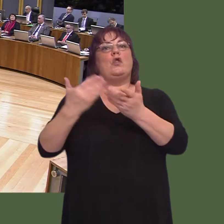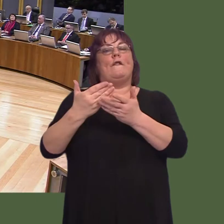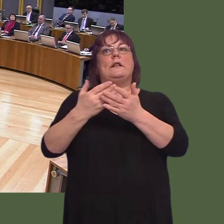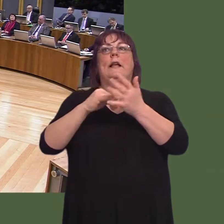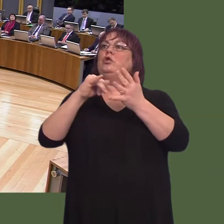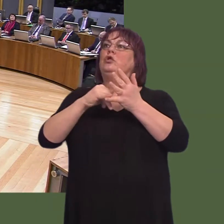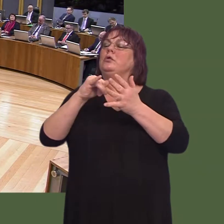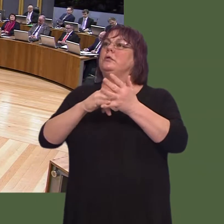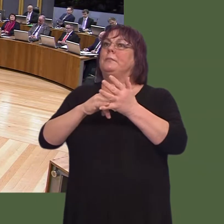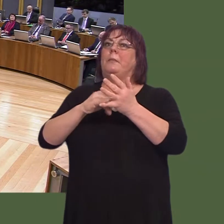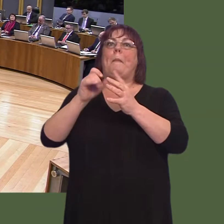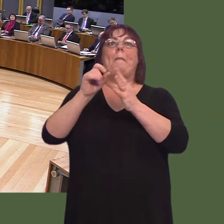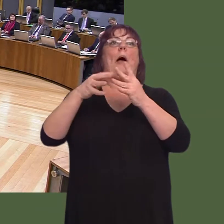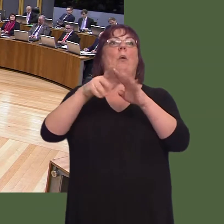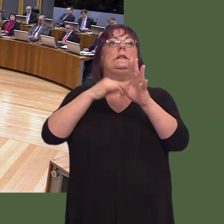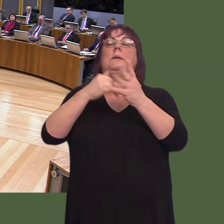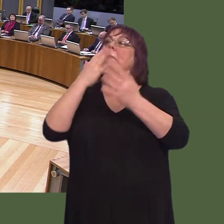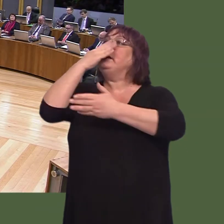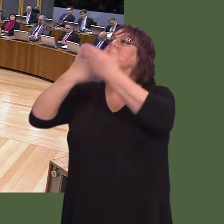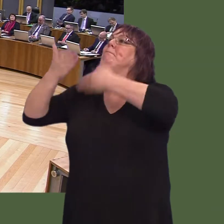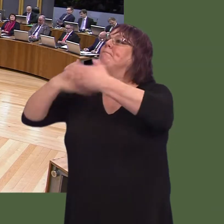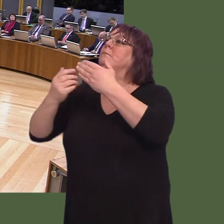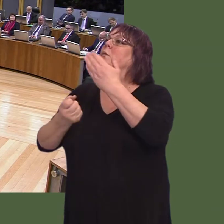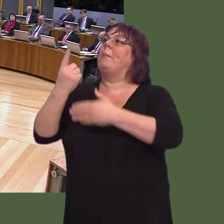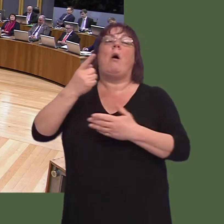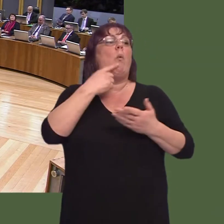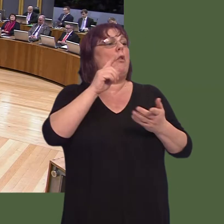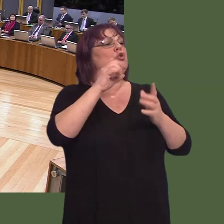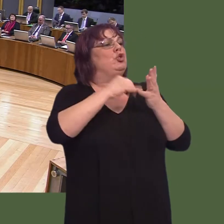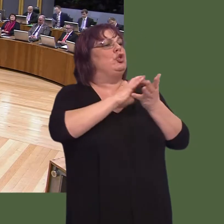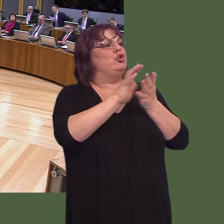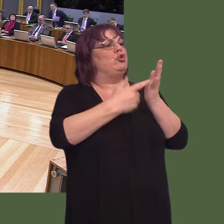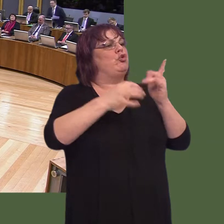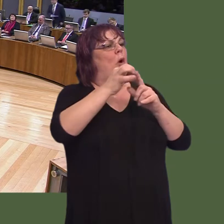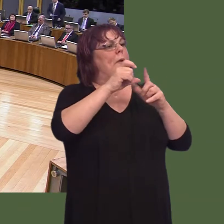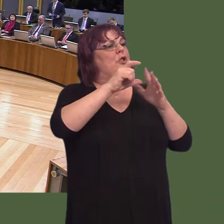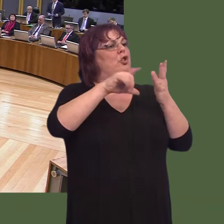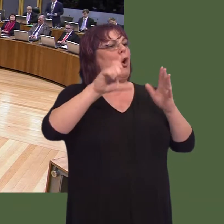Board currently commission Shropdoc to provide GP out-of-hours services to the people of Powys. Russell George AM: Thank you, First Minister.